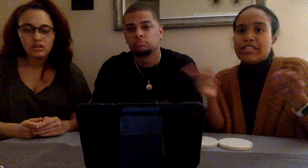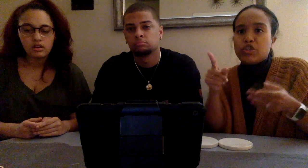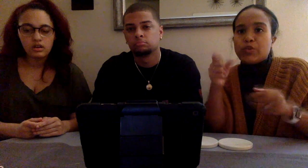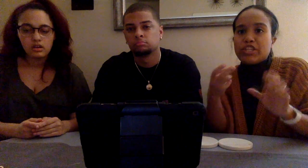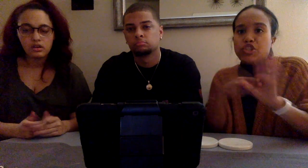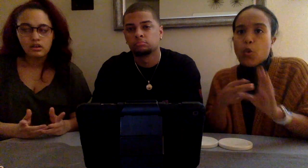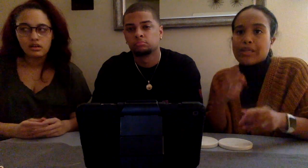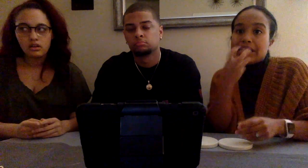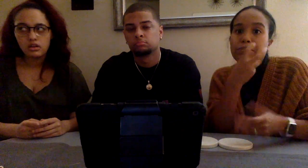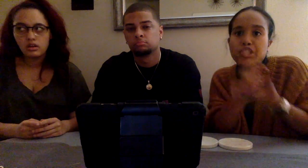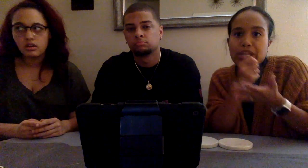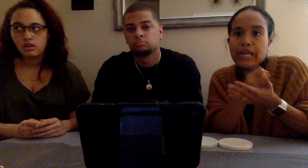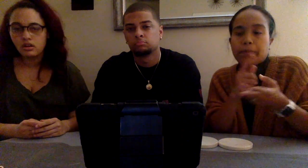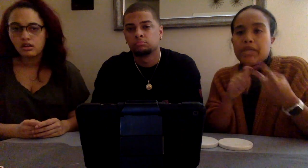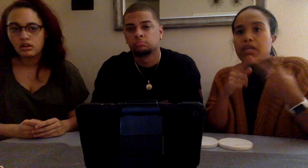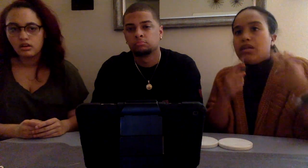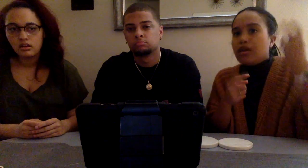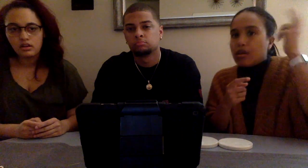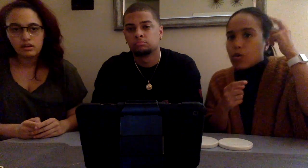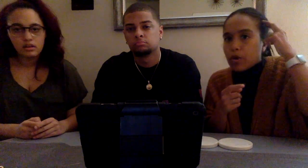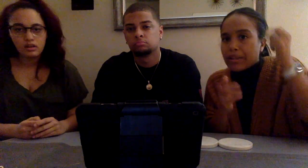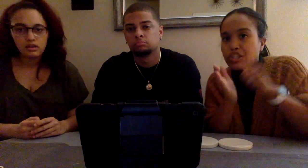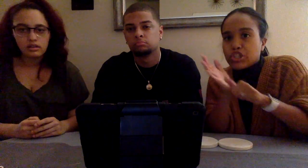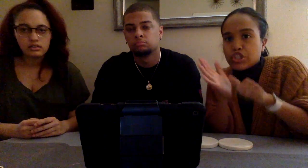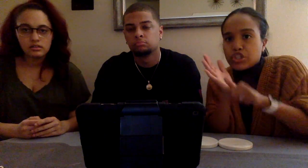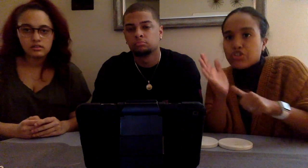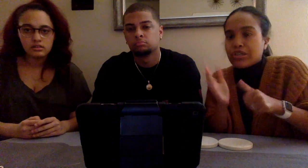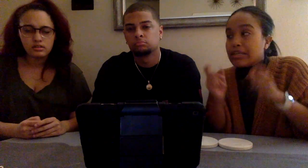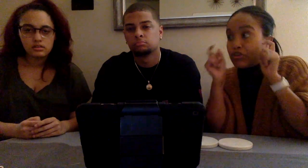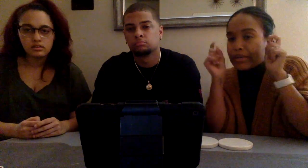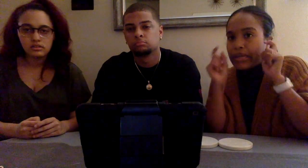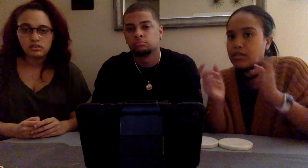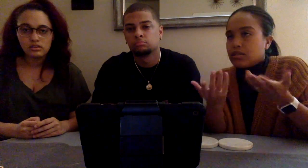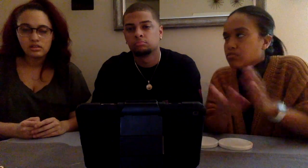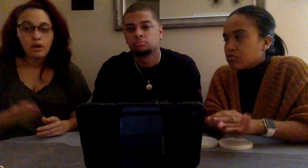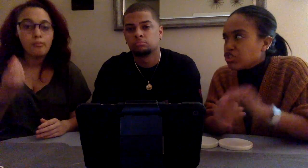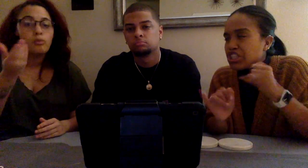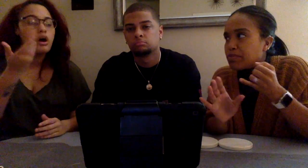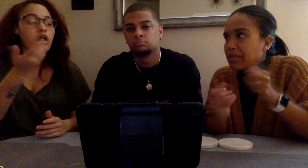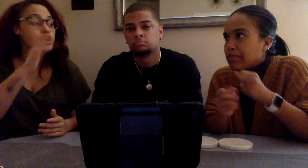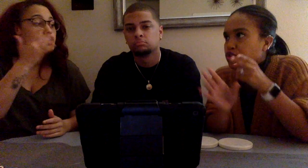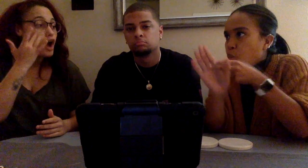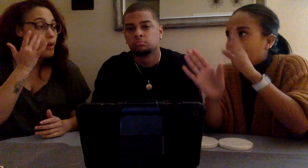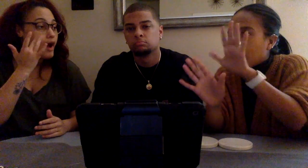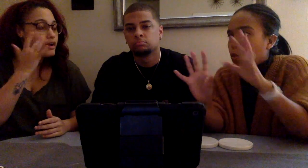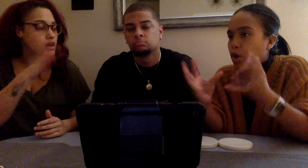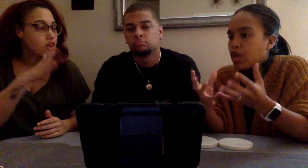You can join by going to speech therapy, get a CI surgery and/or hearing aids. Just to join their world.